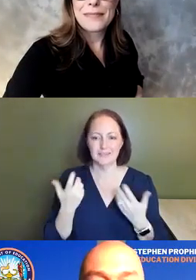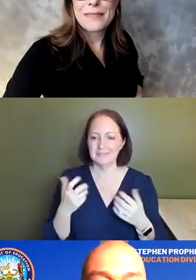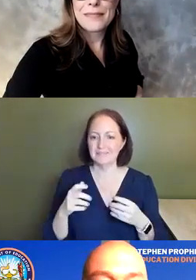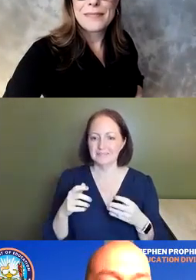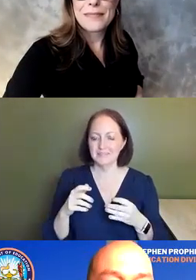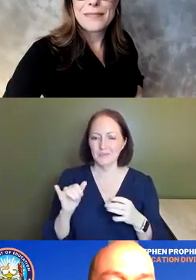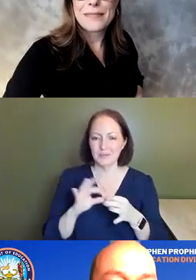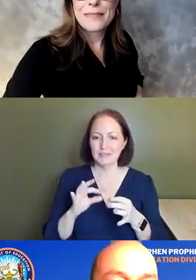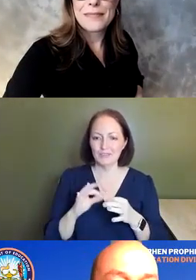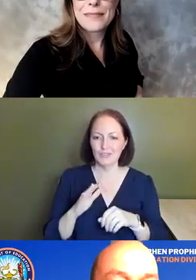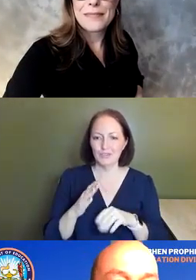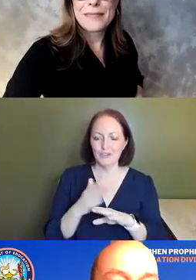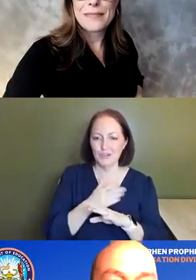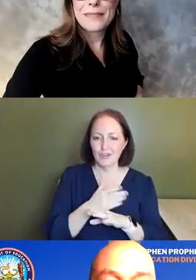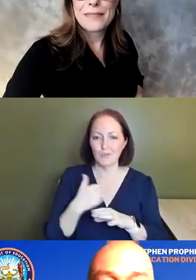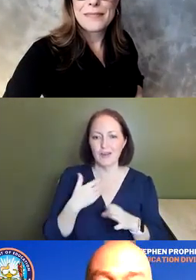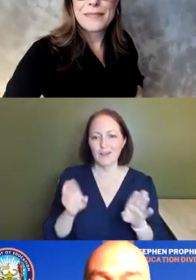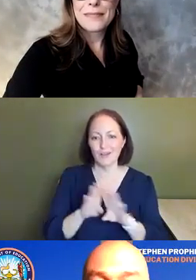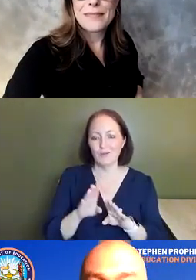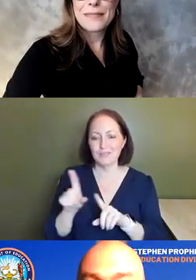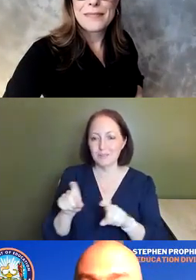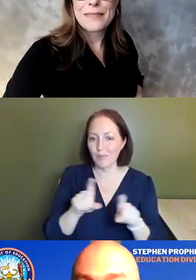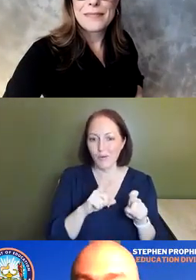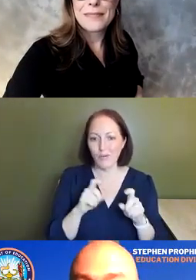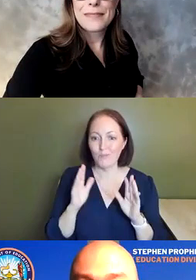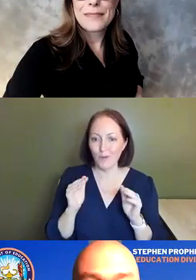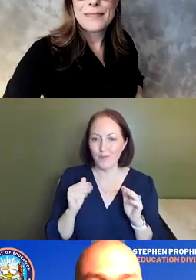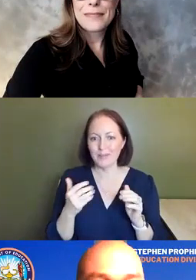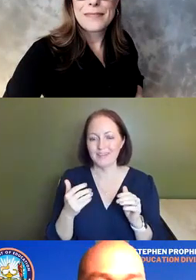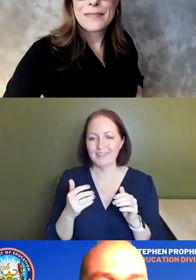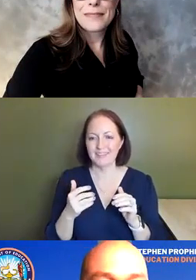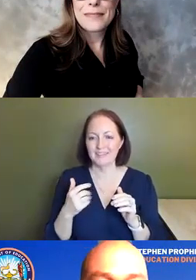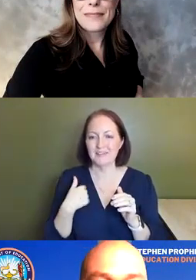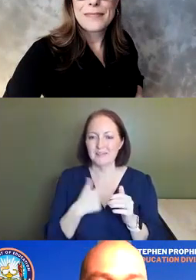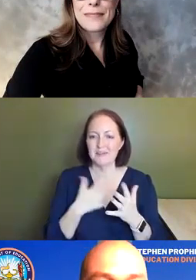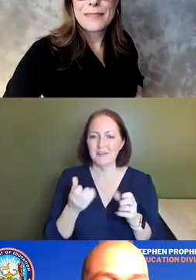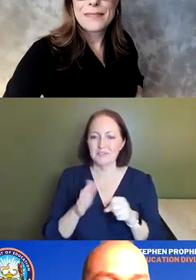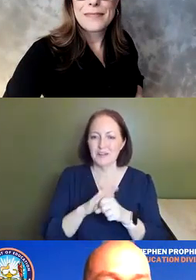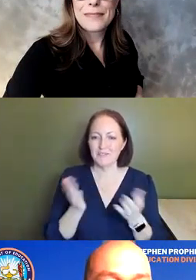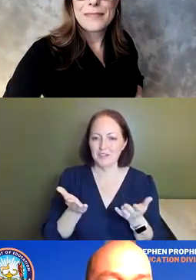earlier we have a closing poll that we were hoping we'd like to cover here. So I think